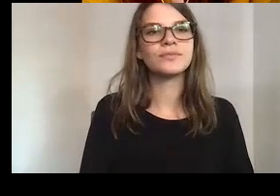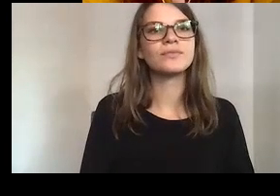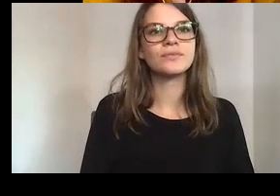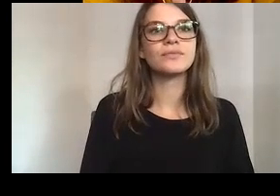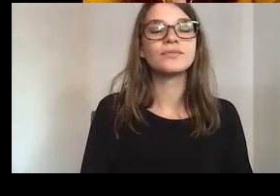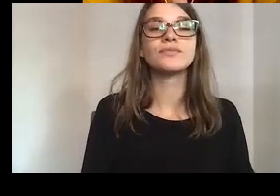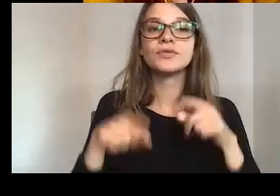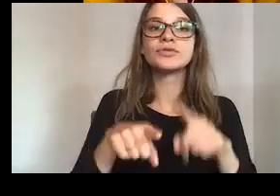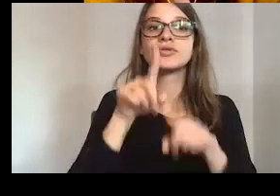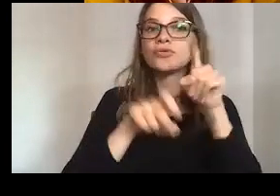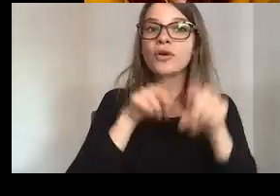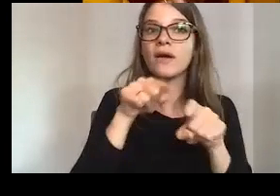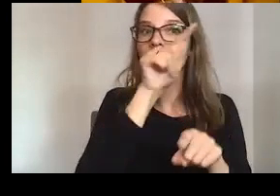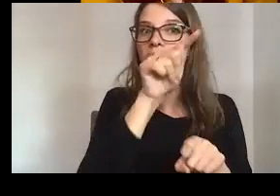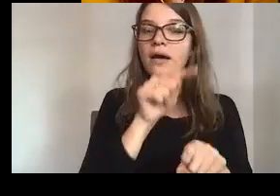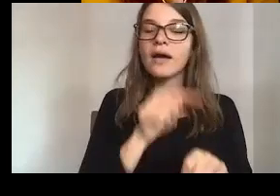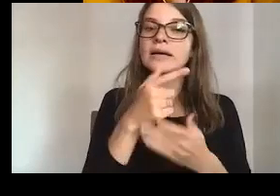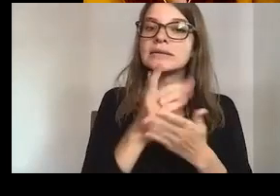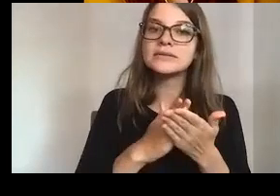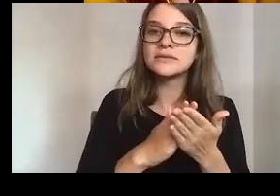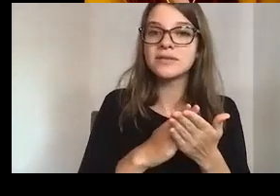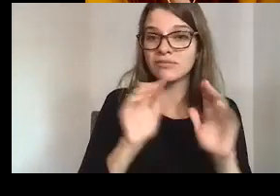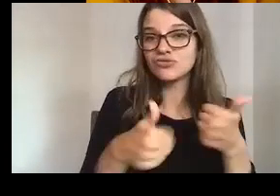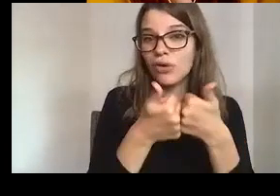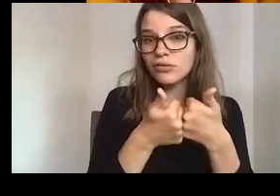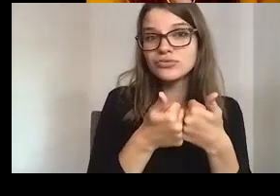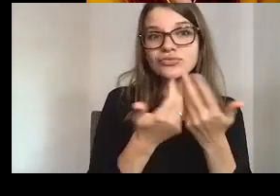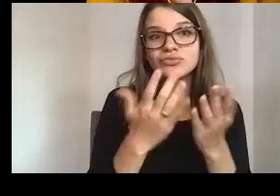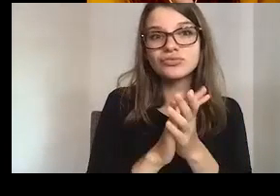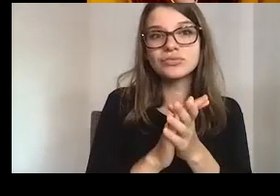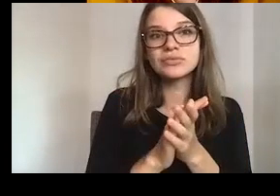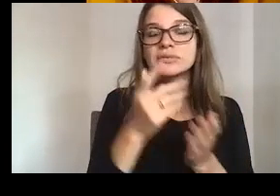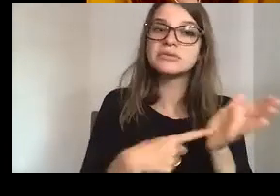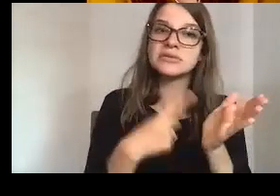acknowledges some some challenges to telehealth so sometimes there's communication difficulties